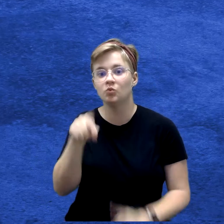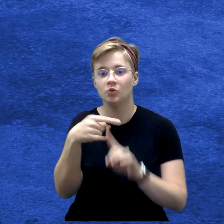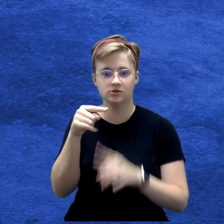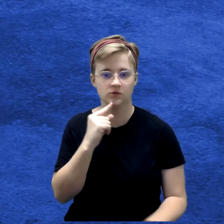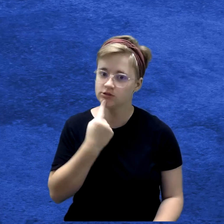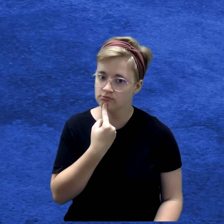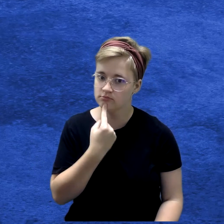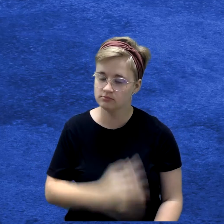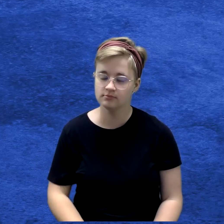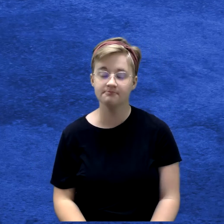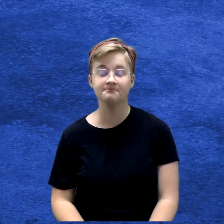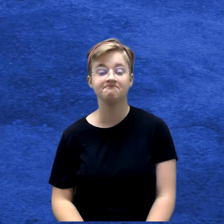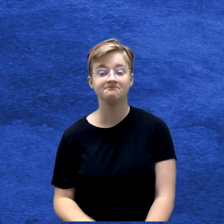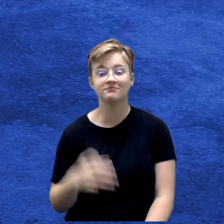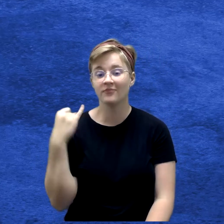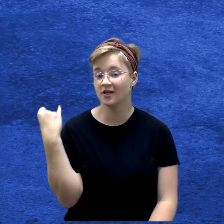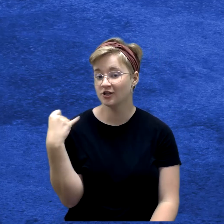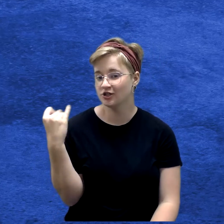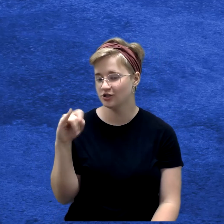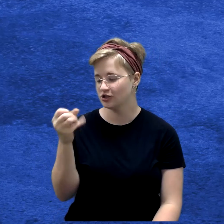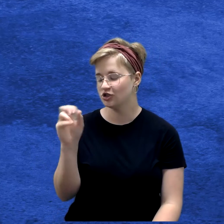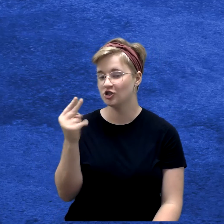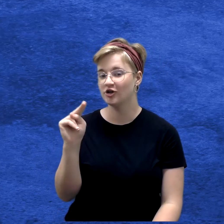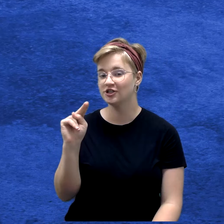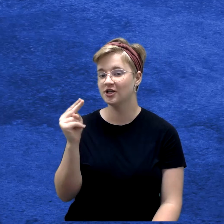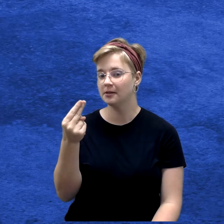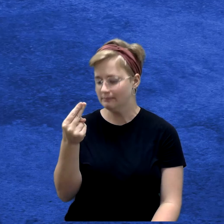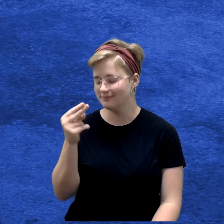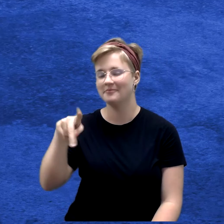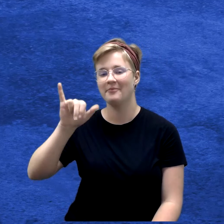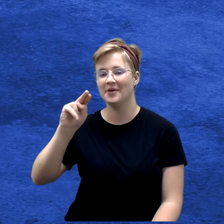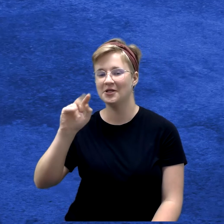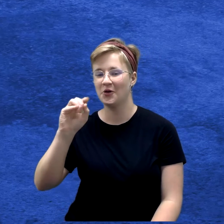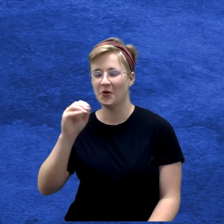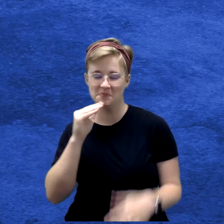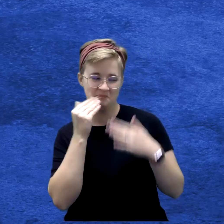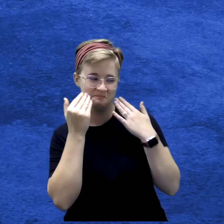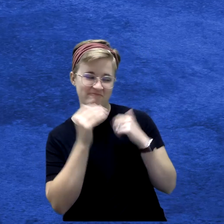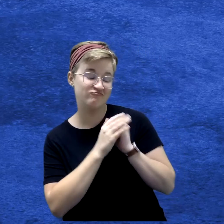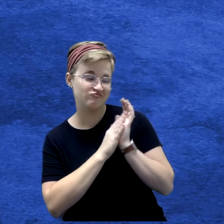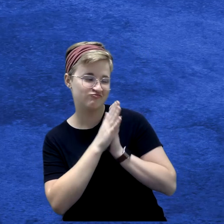Josh Pinto grinned at his best friend. “Anything?”